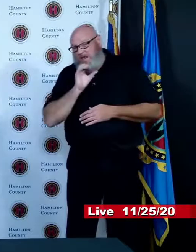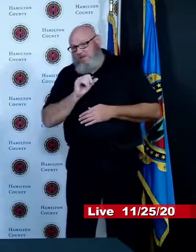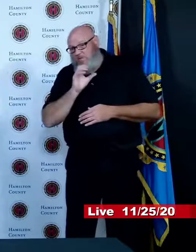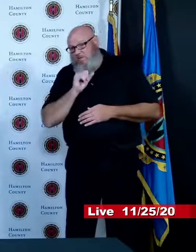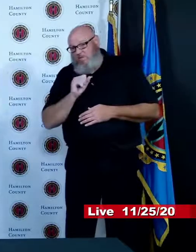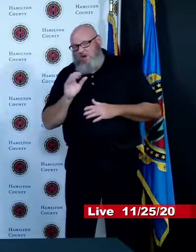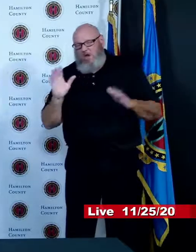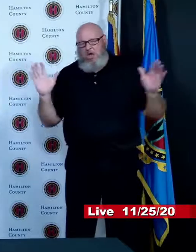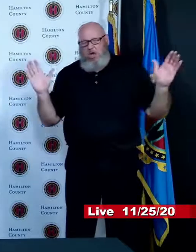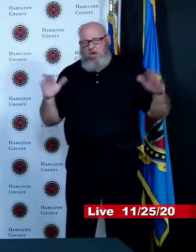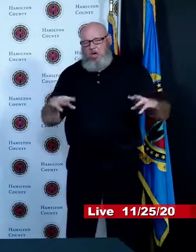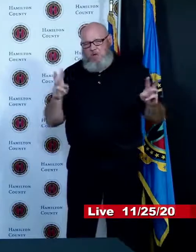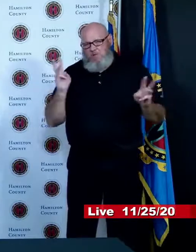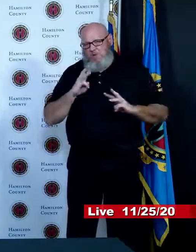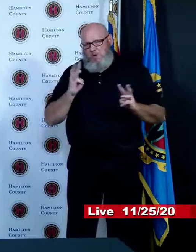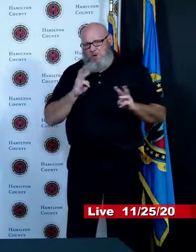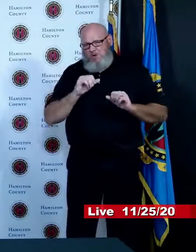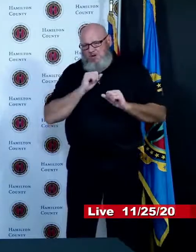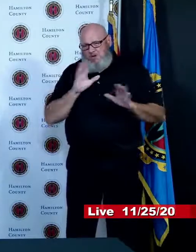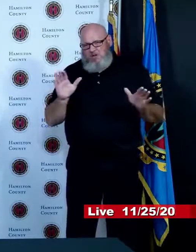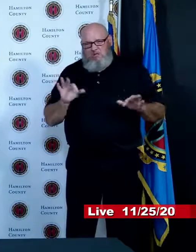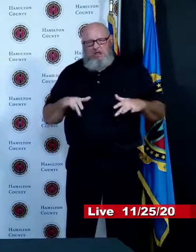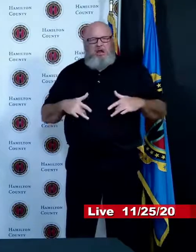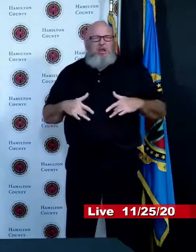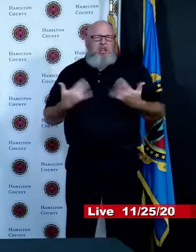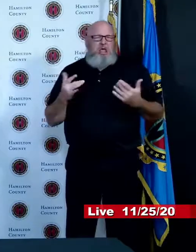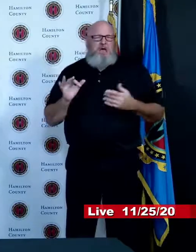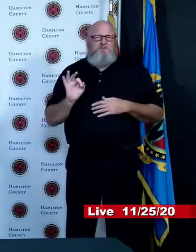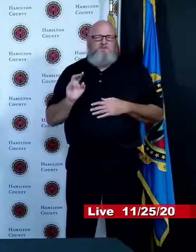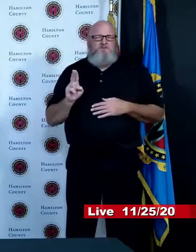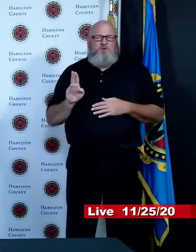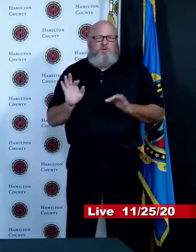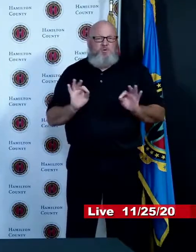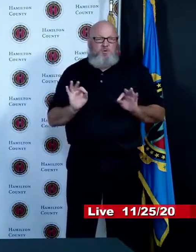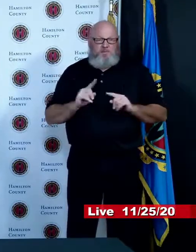and grandpa they get sick in a different way and they often end up in our hospital systems